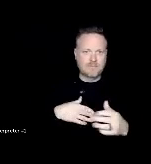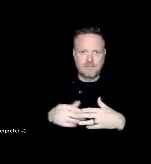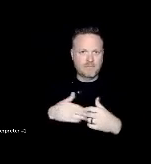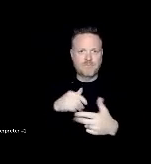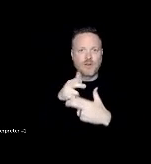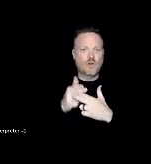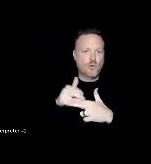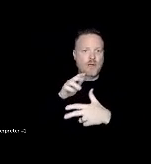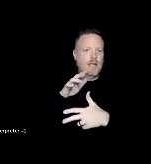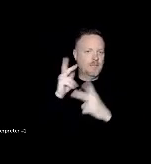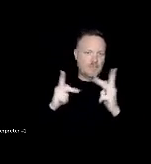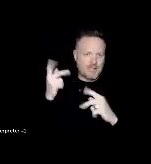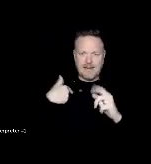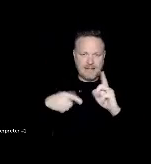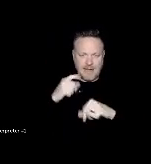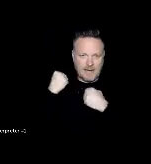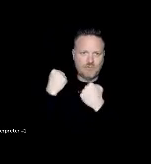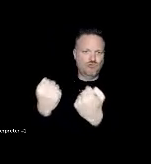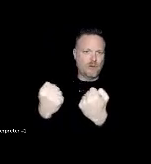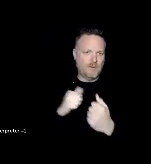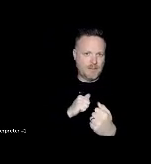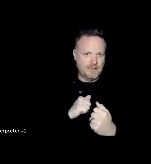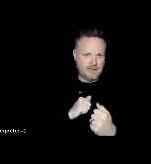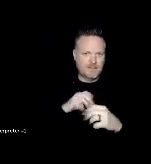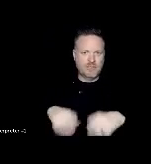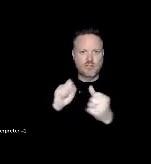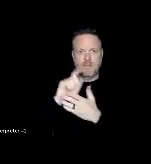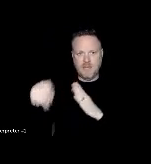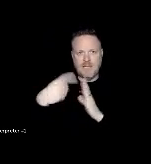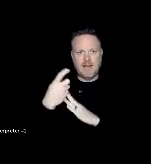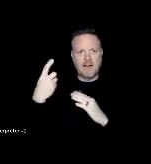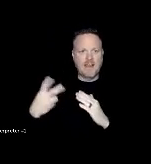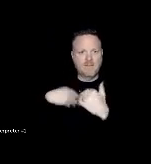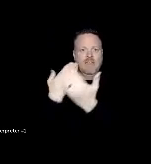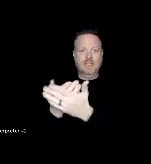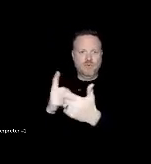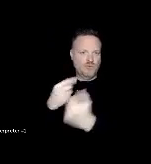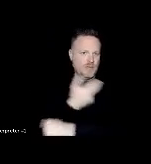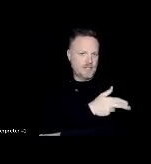I had to drive there. It took me an hour and a half to get to the hospital. When I got there,